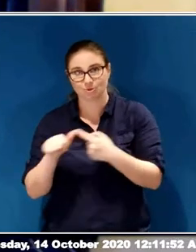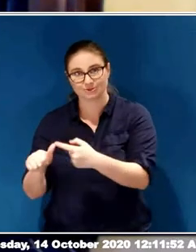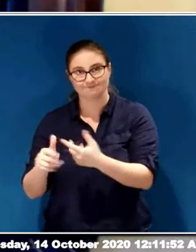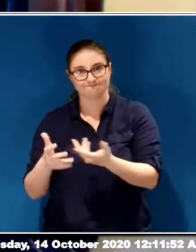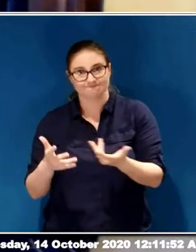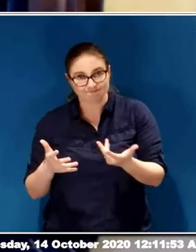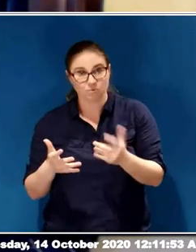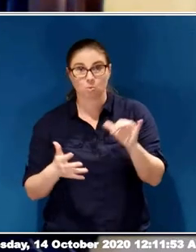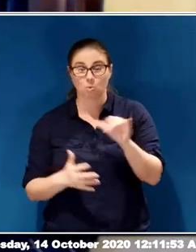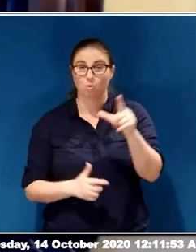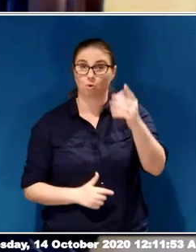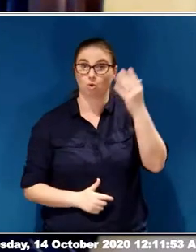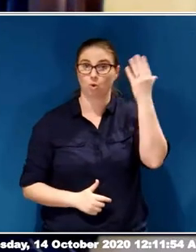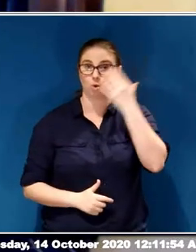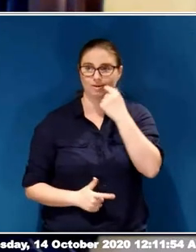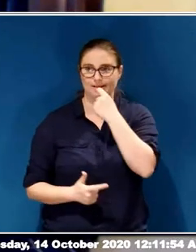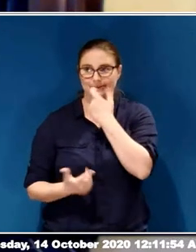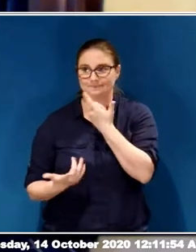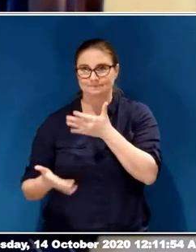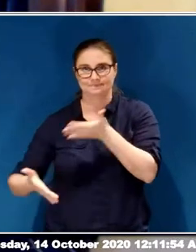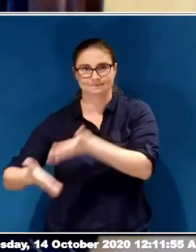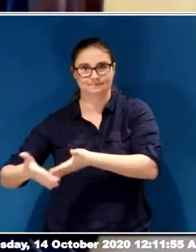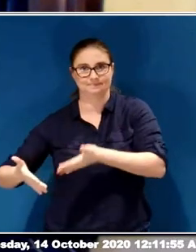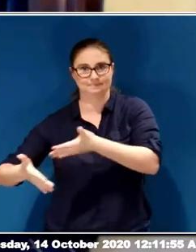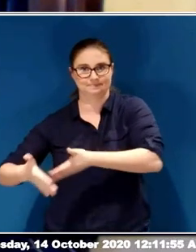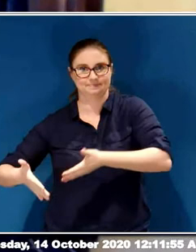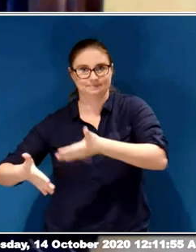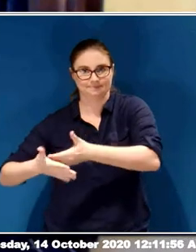reasonable adjustments that would have supported students socially or